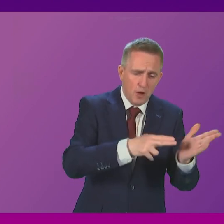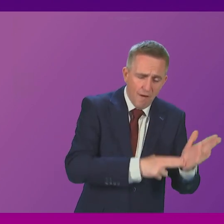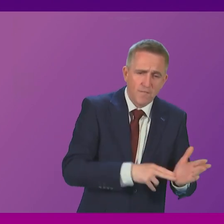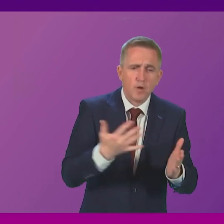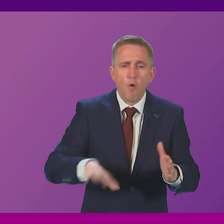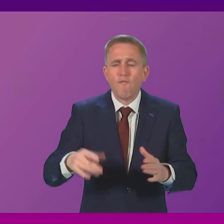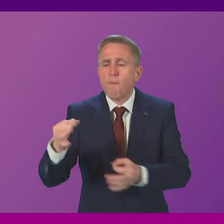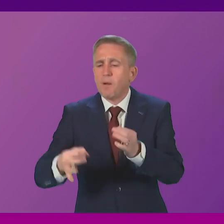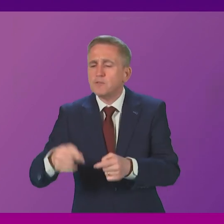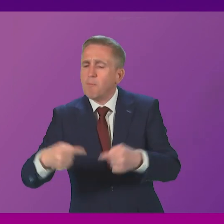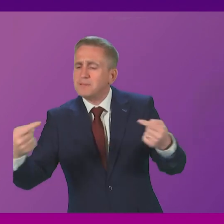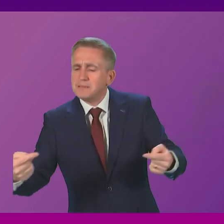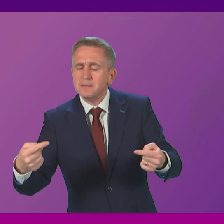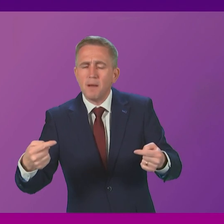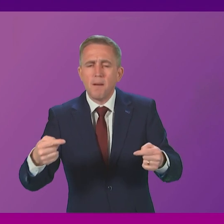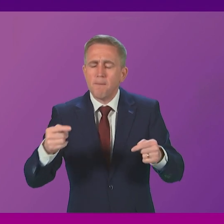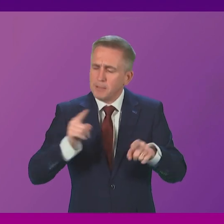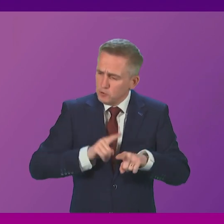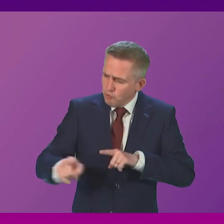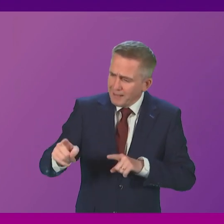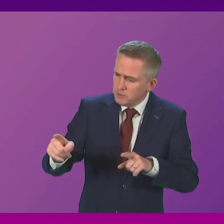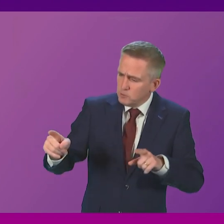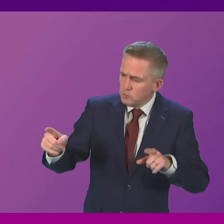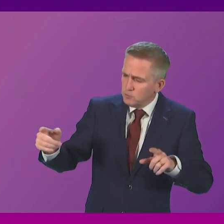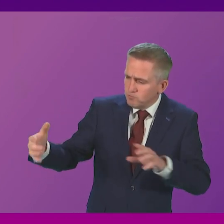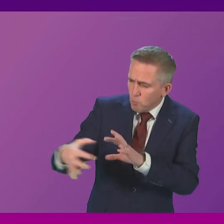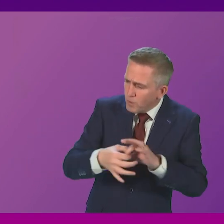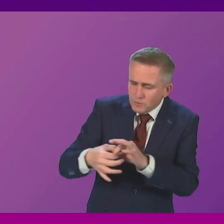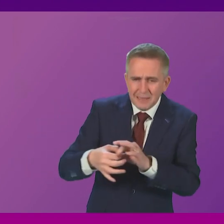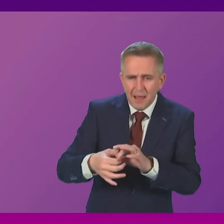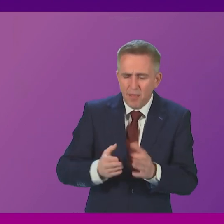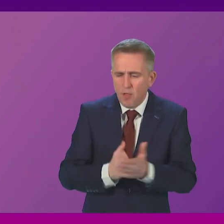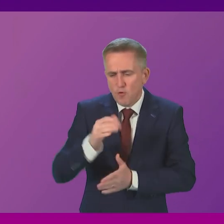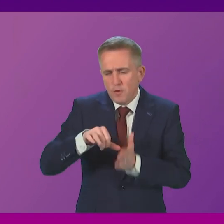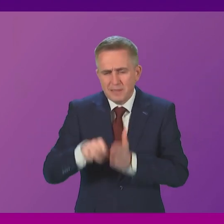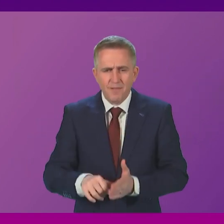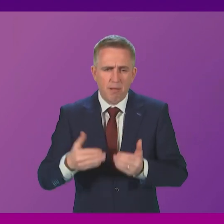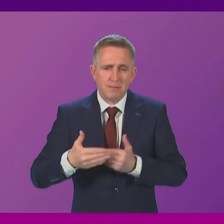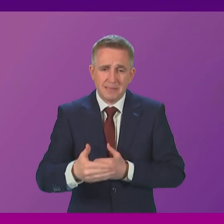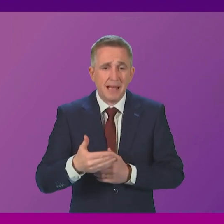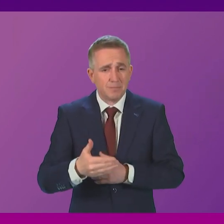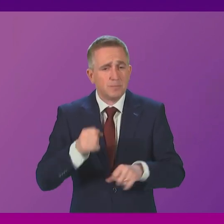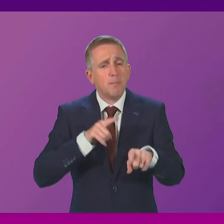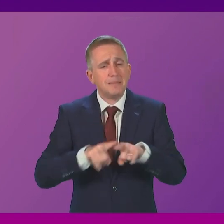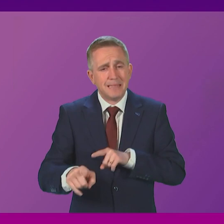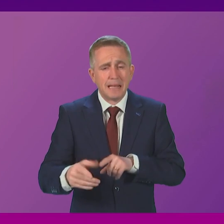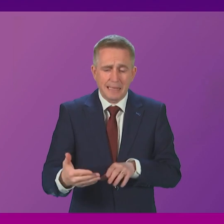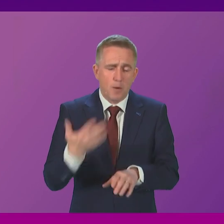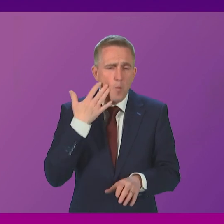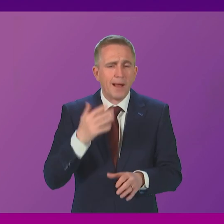It is about being willing to reach across the aisles when times get tough, as we all did in the early days of the pandemic.